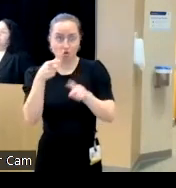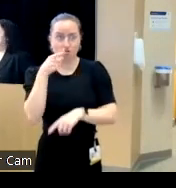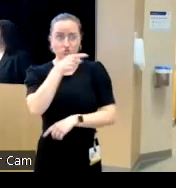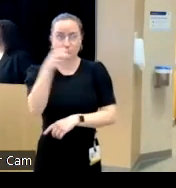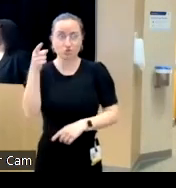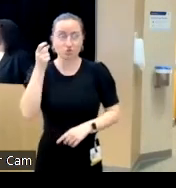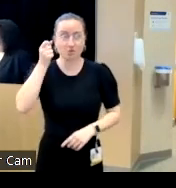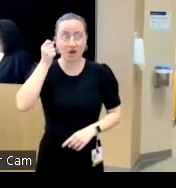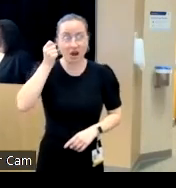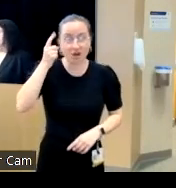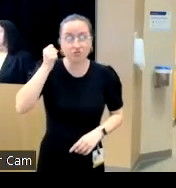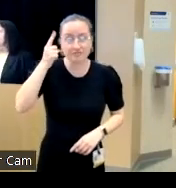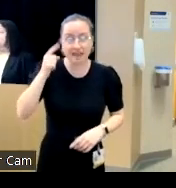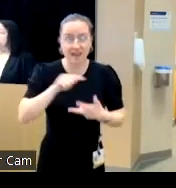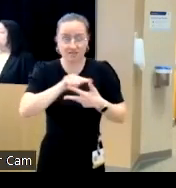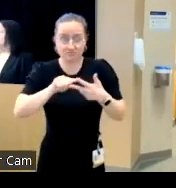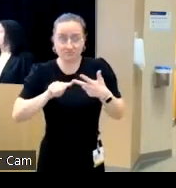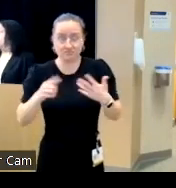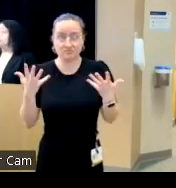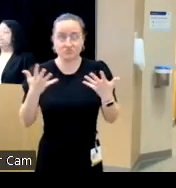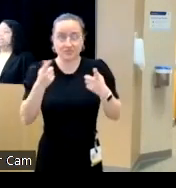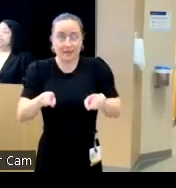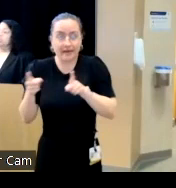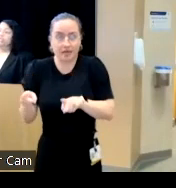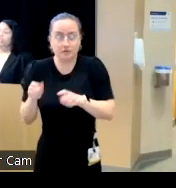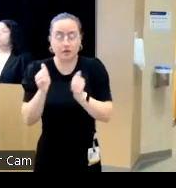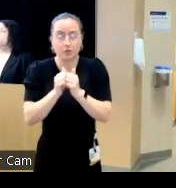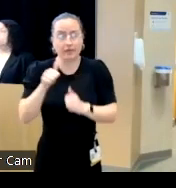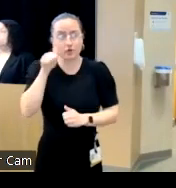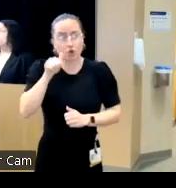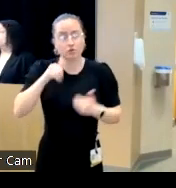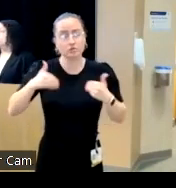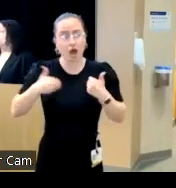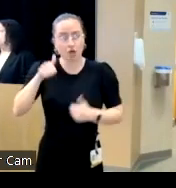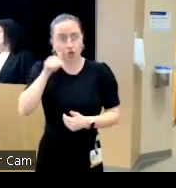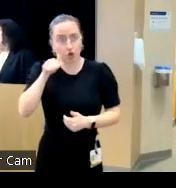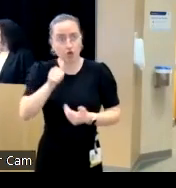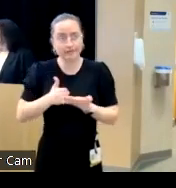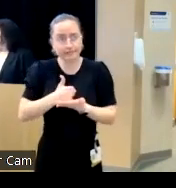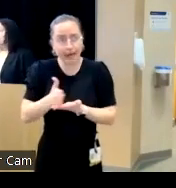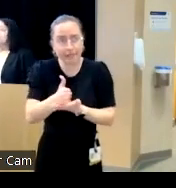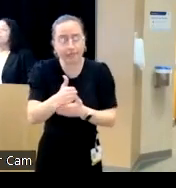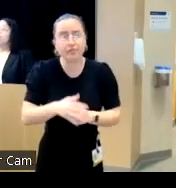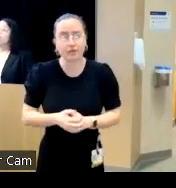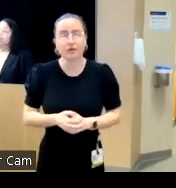the factors that are associated with girls Pathways to offending or what I prefer law